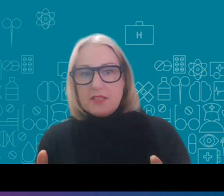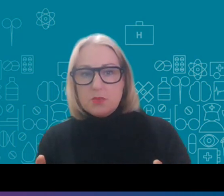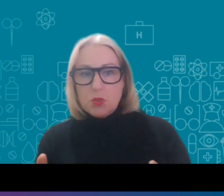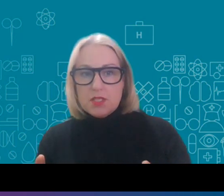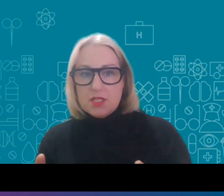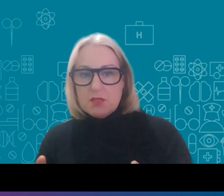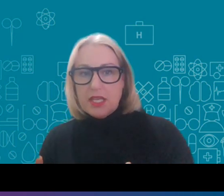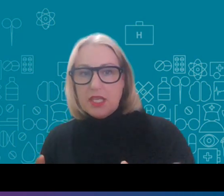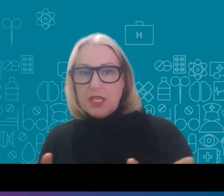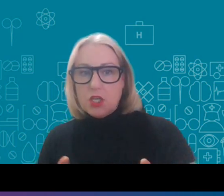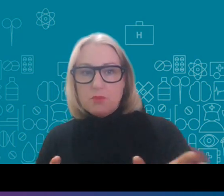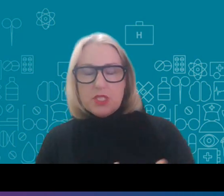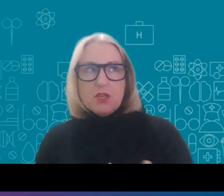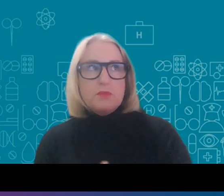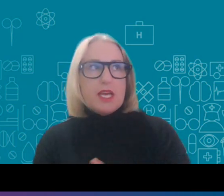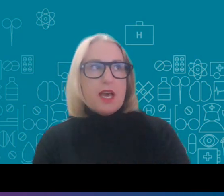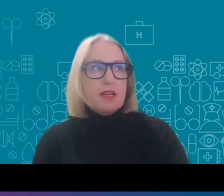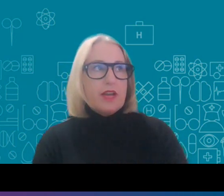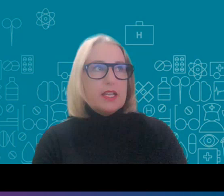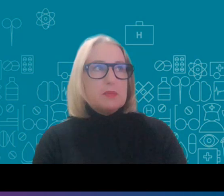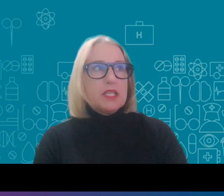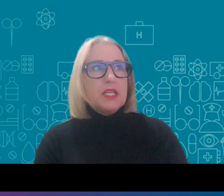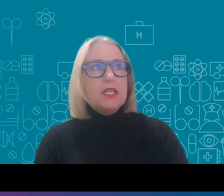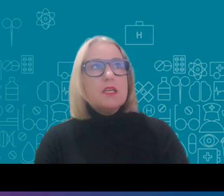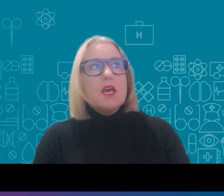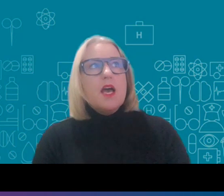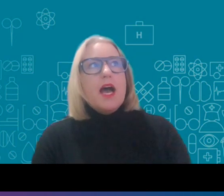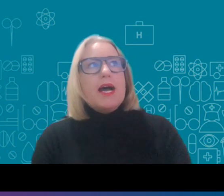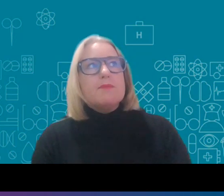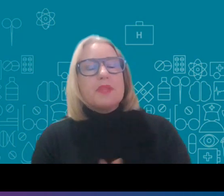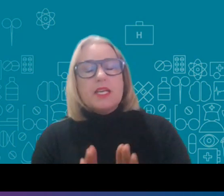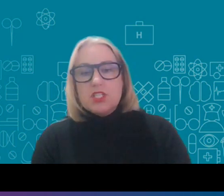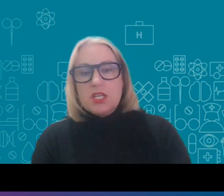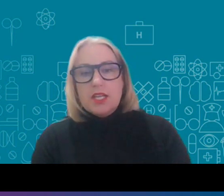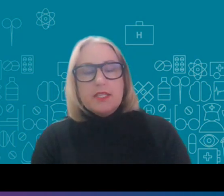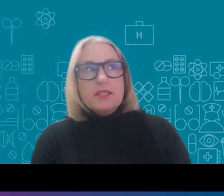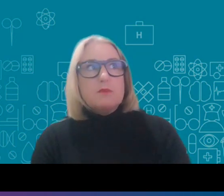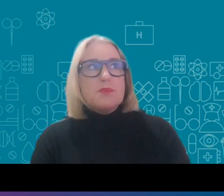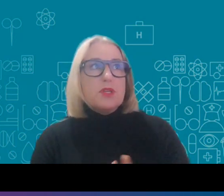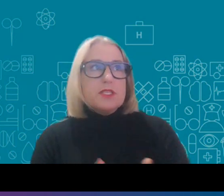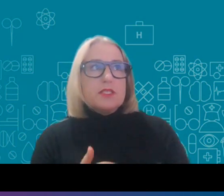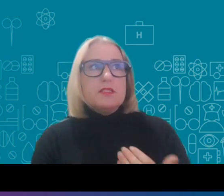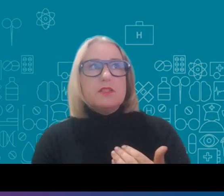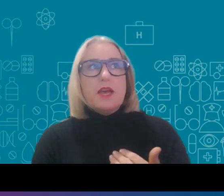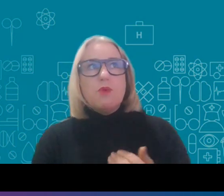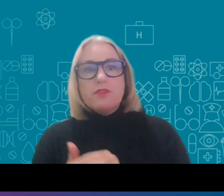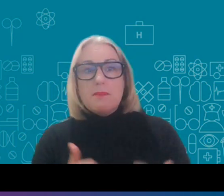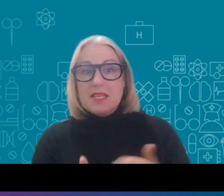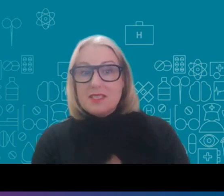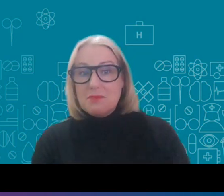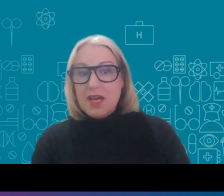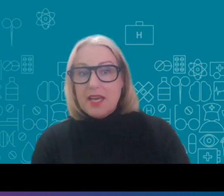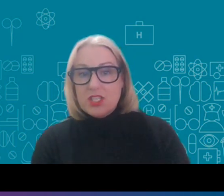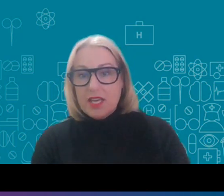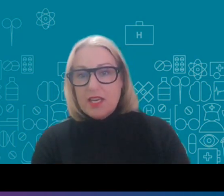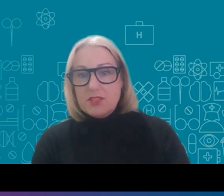supported decision making and opt in and opt out availability. Additionally the processes we've amended in My Aged Care.